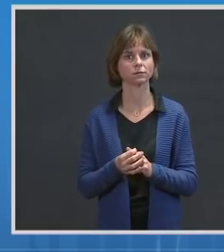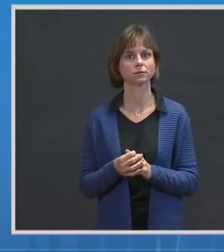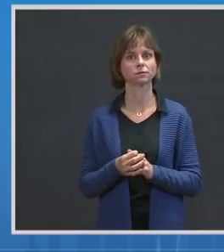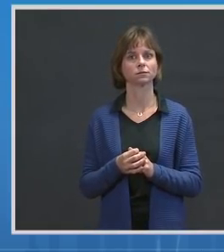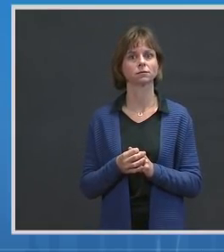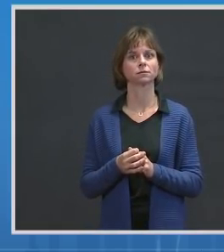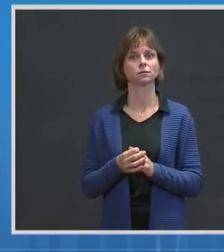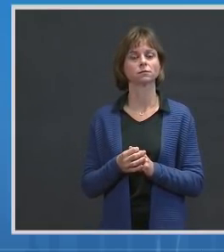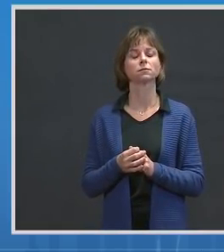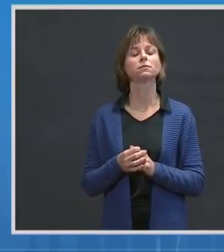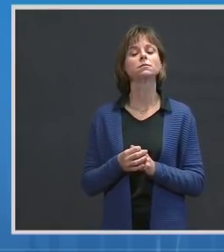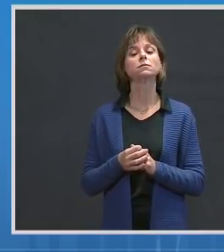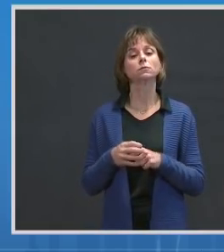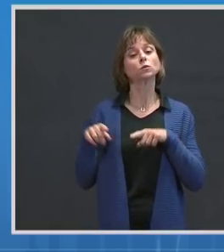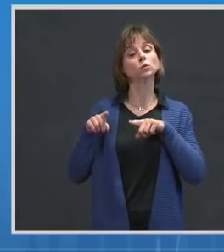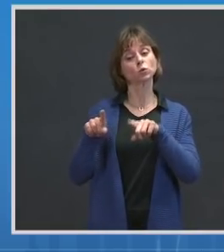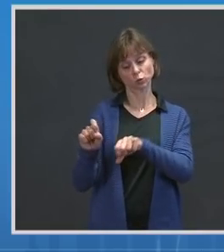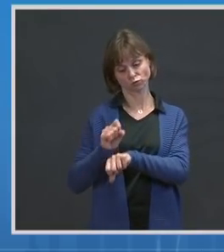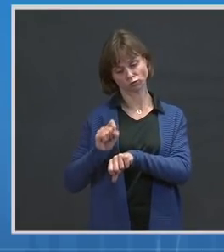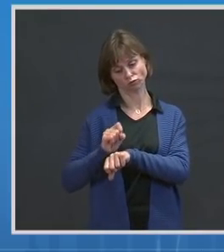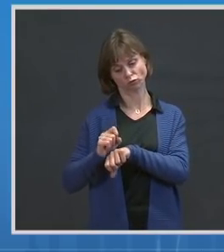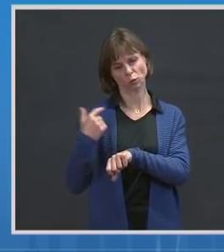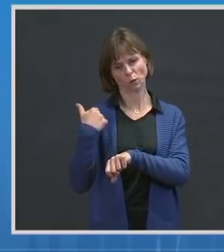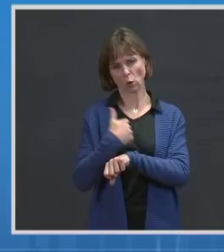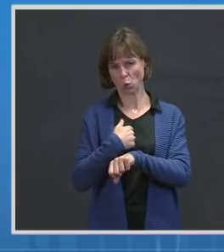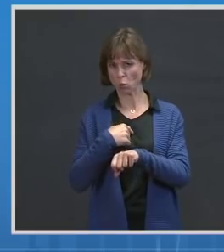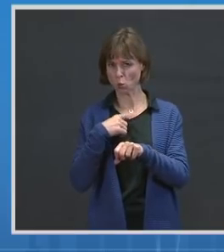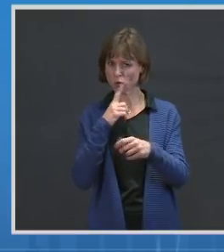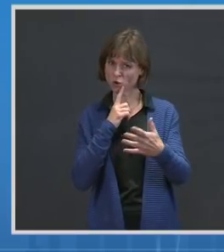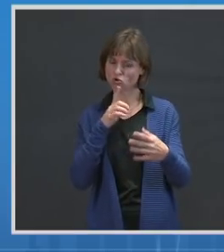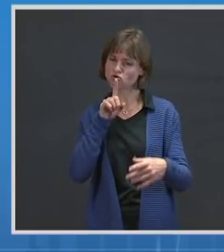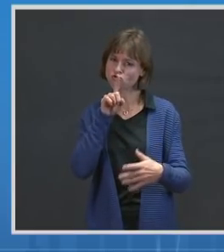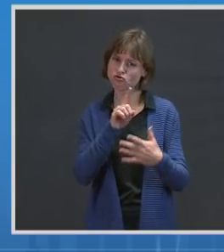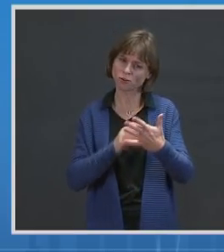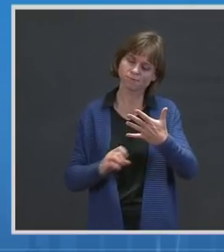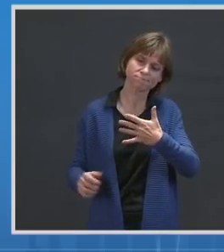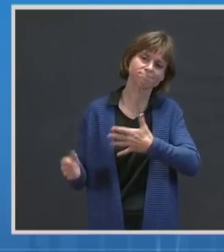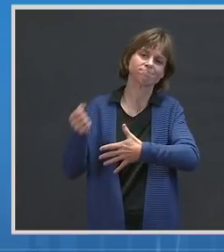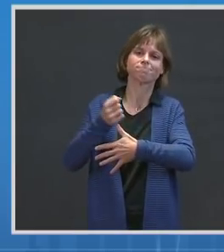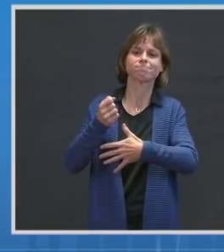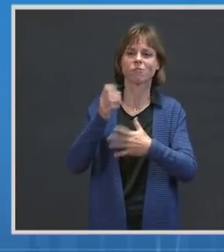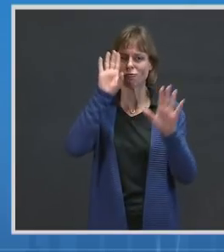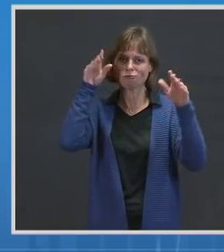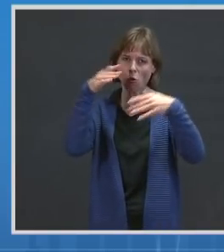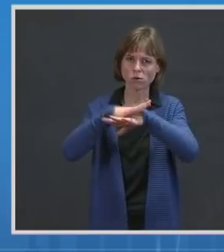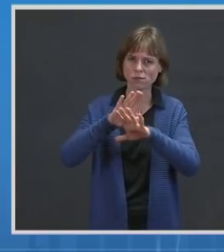Throughout this work, we're putting equity front and center, partnering with states to increase vaccinations